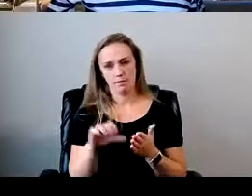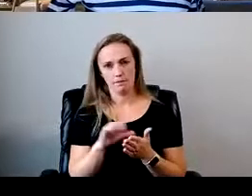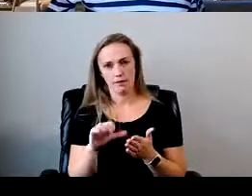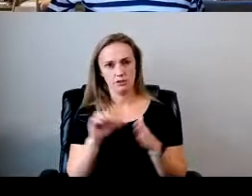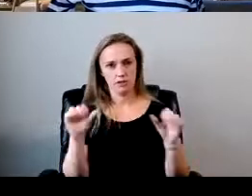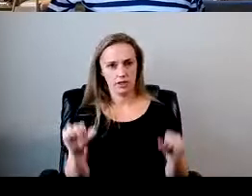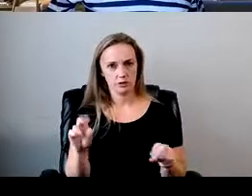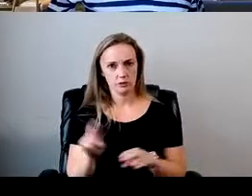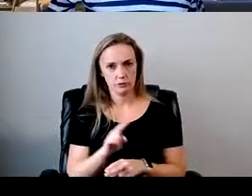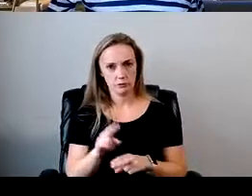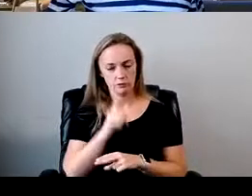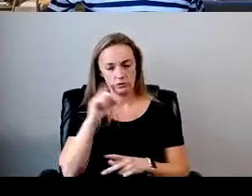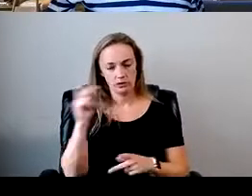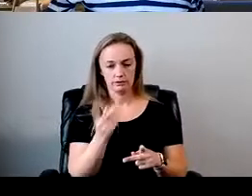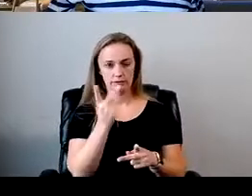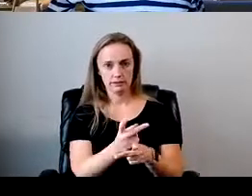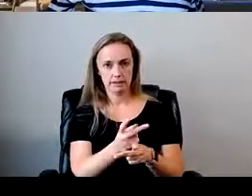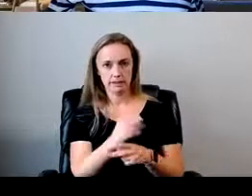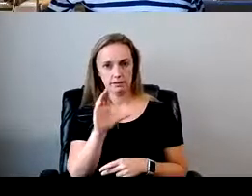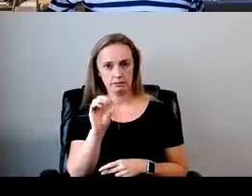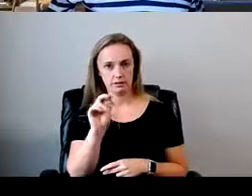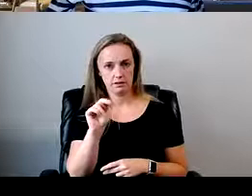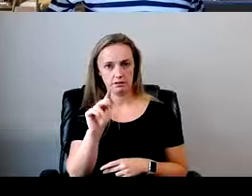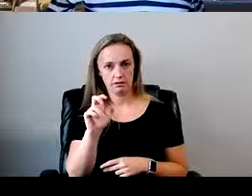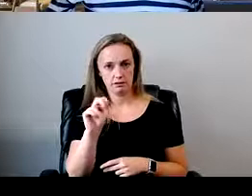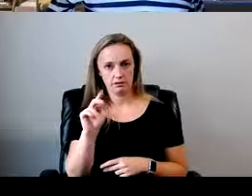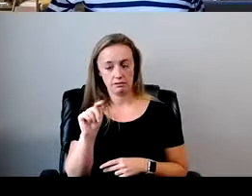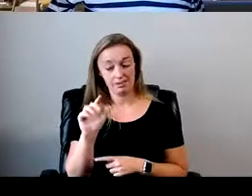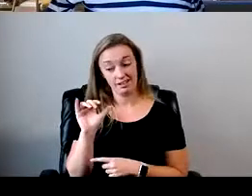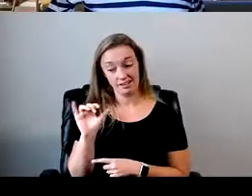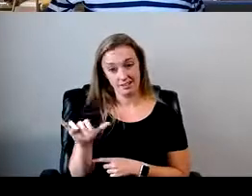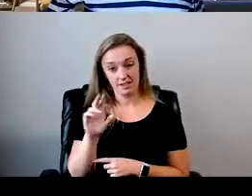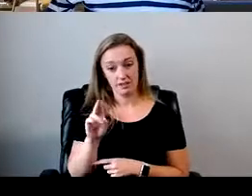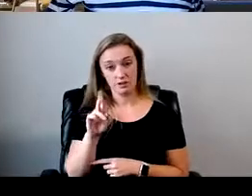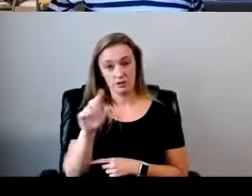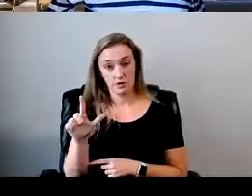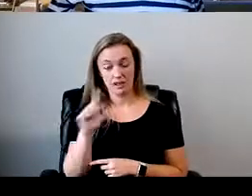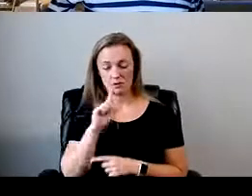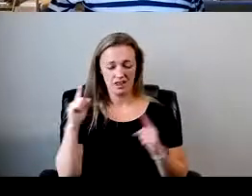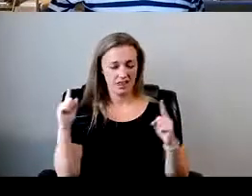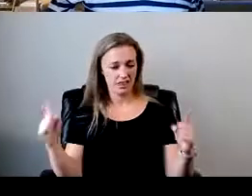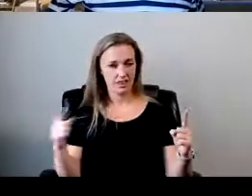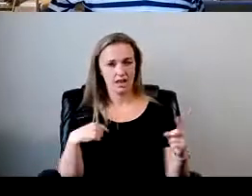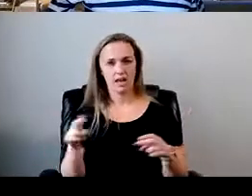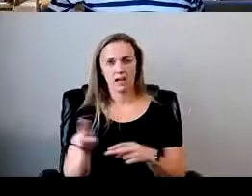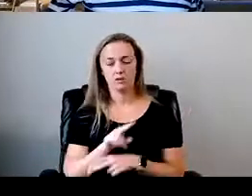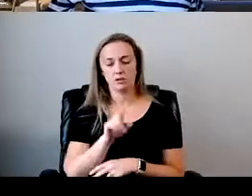And so the URL at Dropbox is really wrong. So I use a URL shortener, I like Bit.ly,